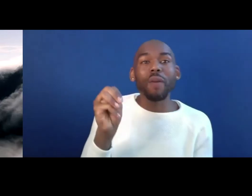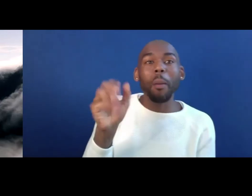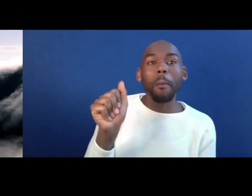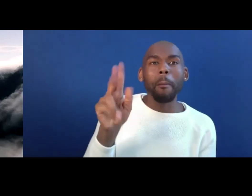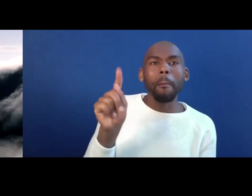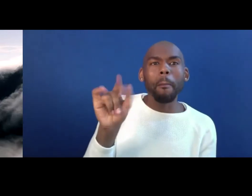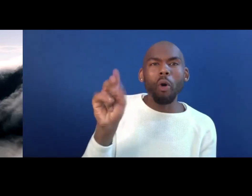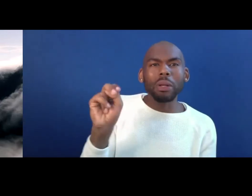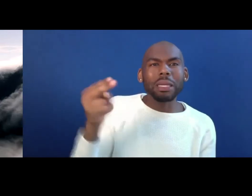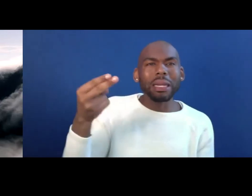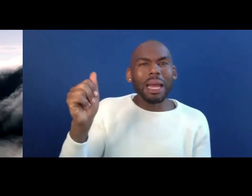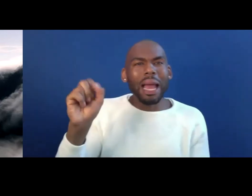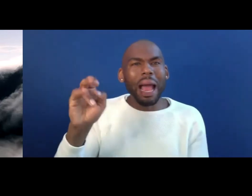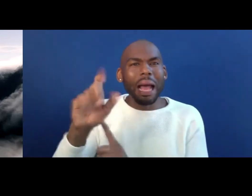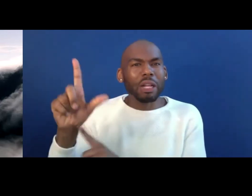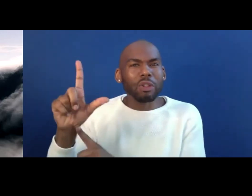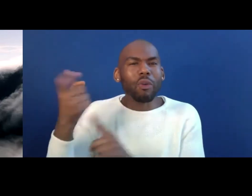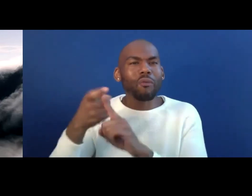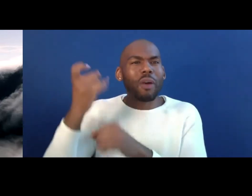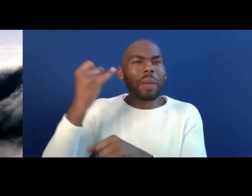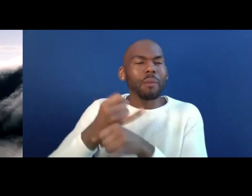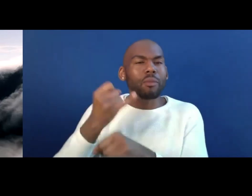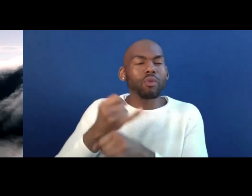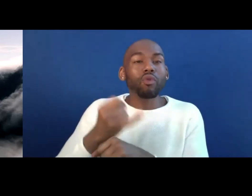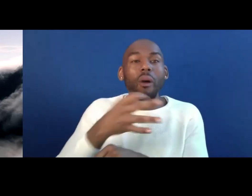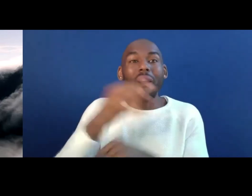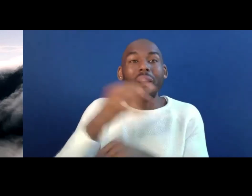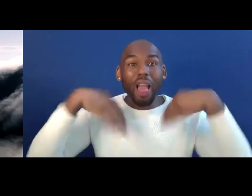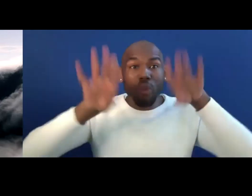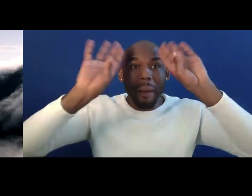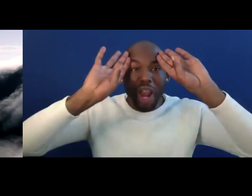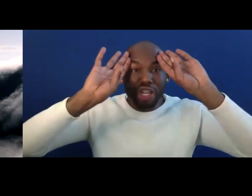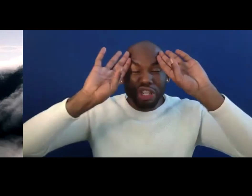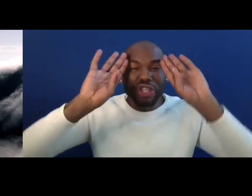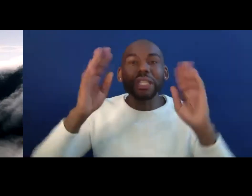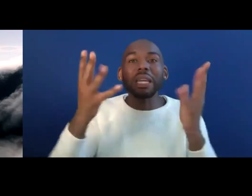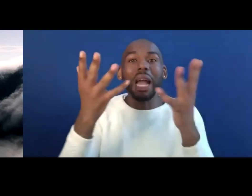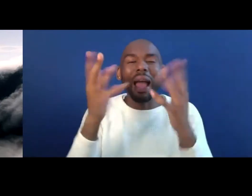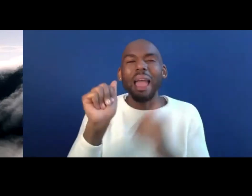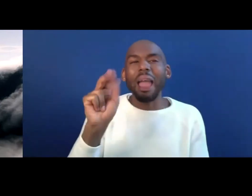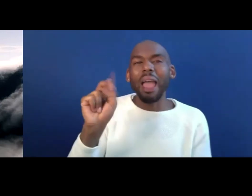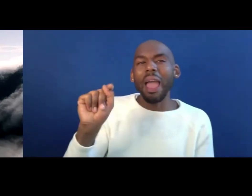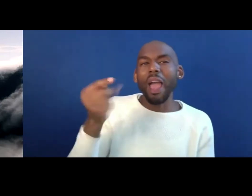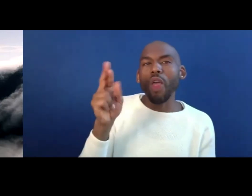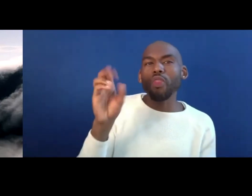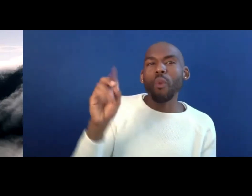Planck Institution for Evolutionary Anthropology. We hope to see you there as well. Finally